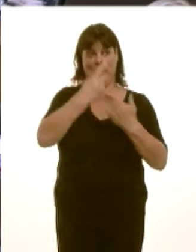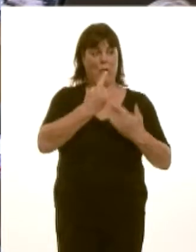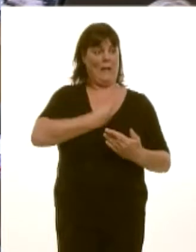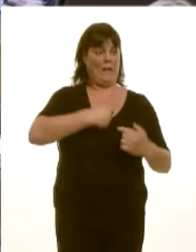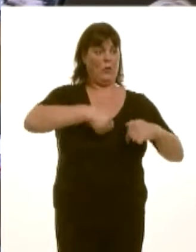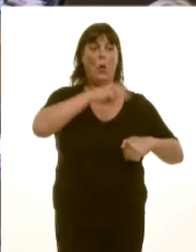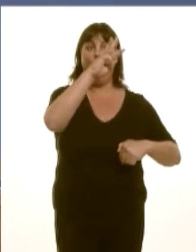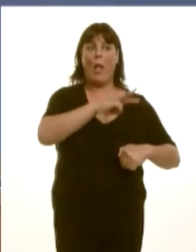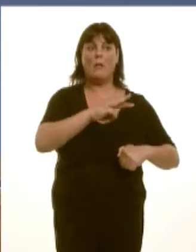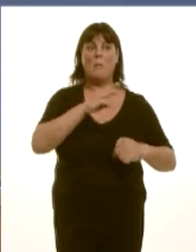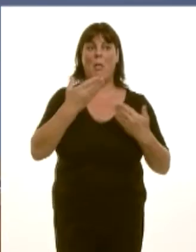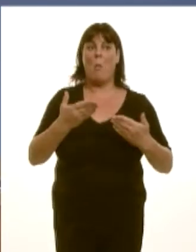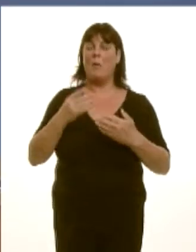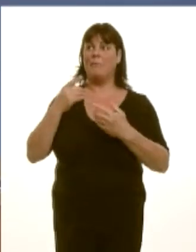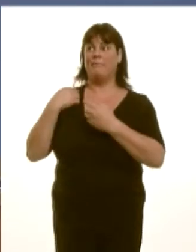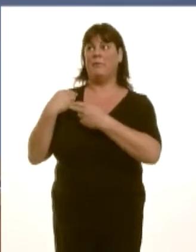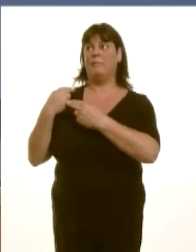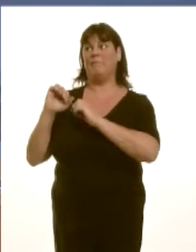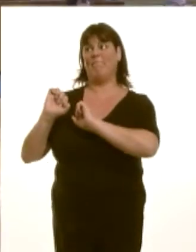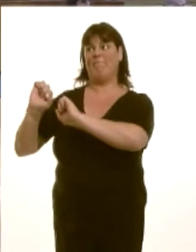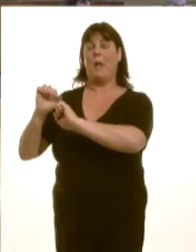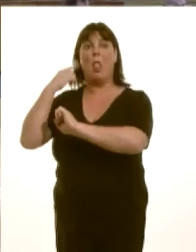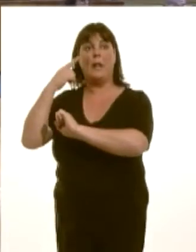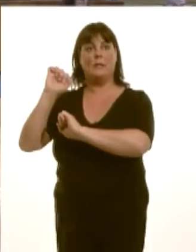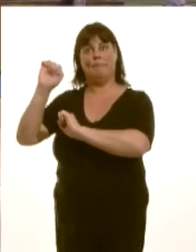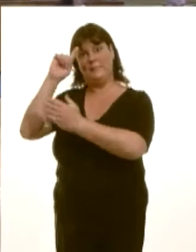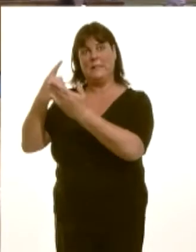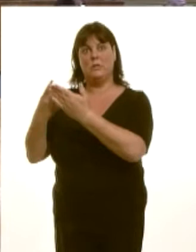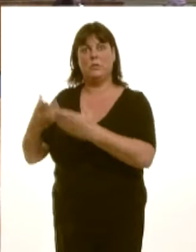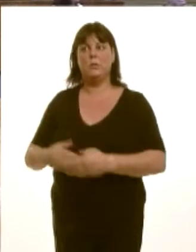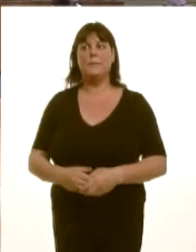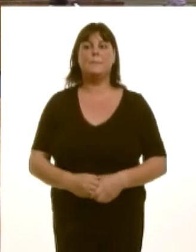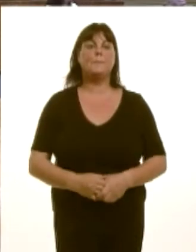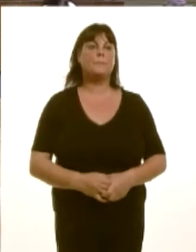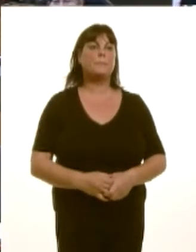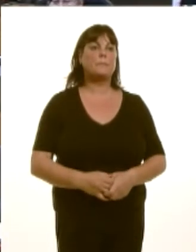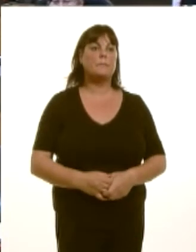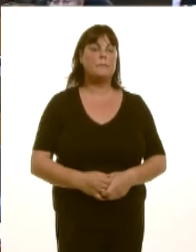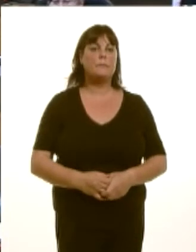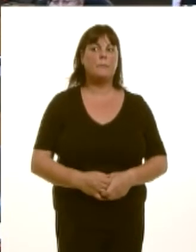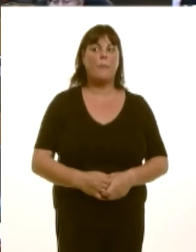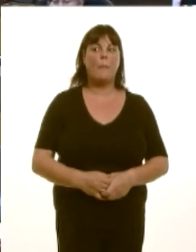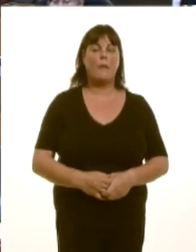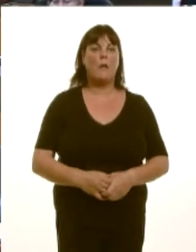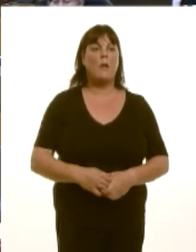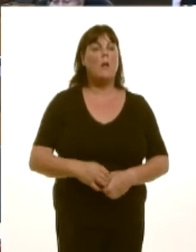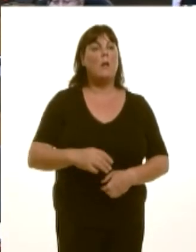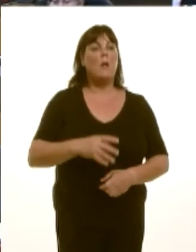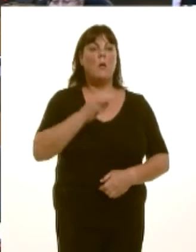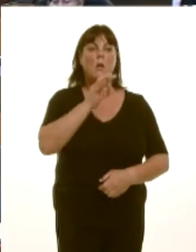That is not the case at the moment. Lynne Neagle: 5. What assessment has the Welsh Government made of the impact that the UK Government's universal